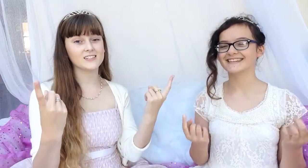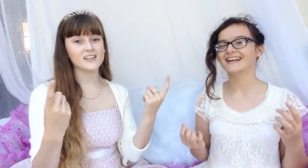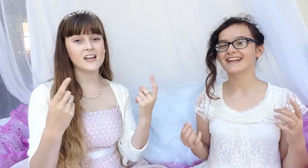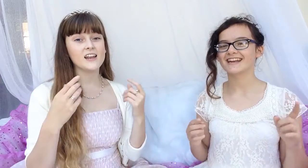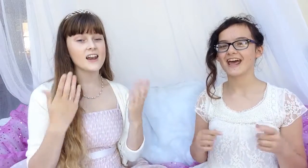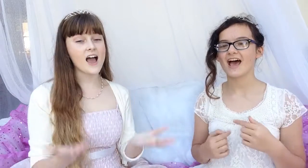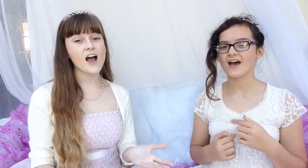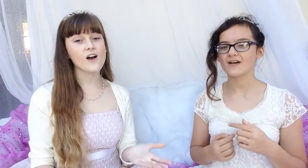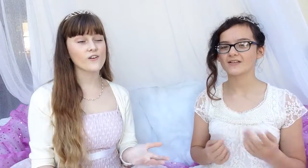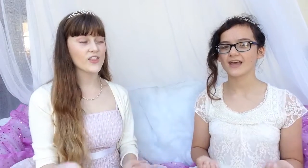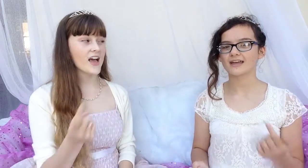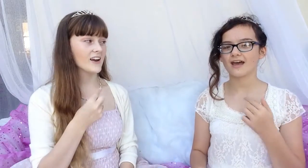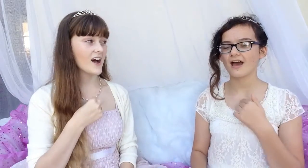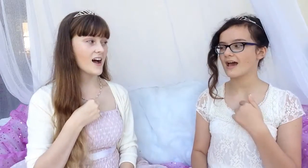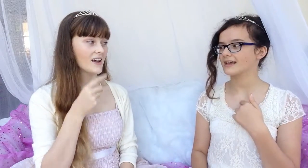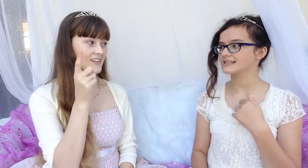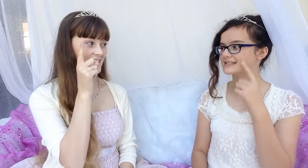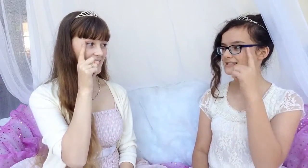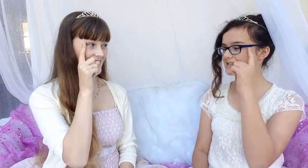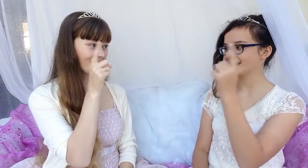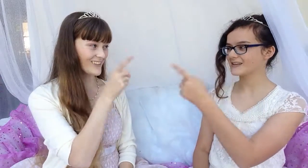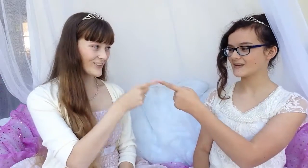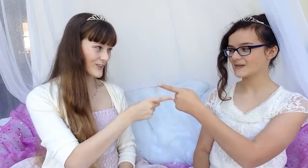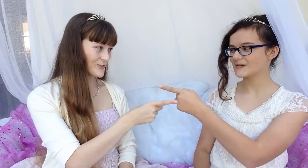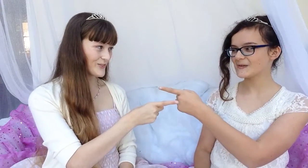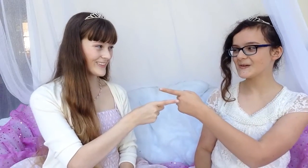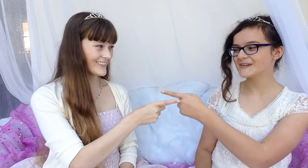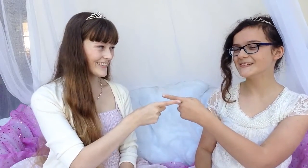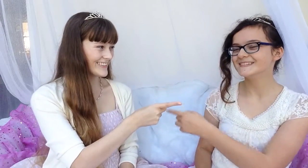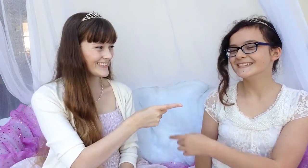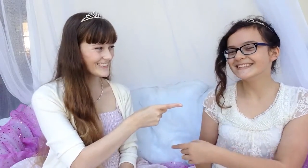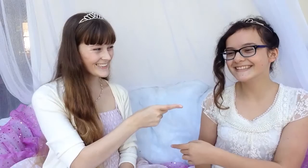Now that I see you